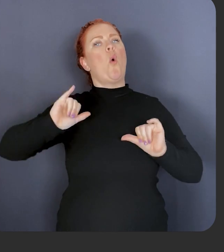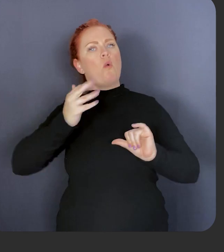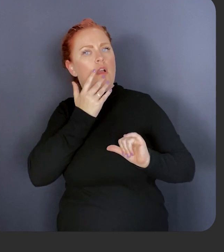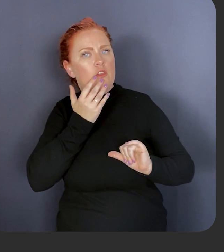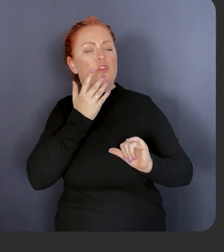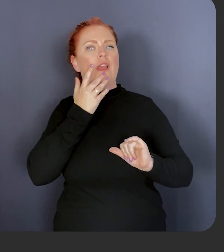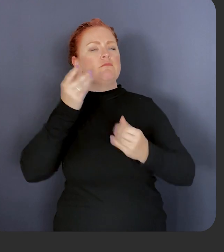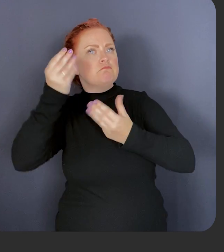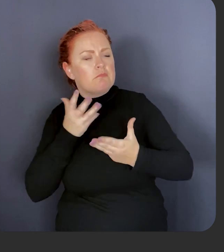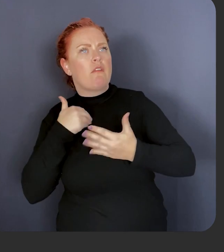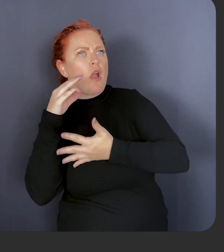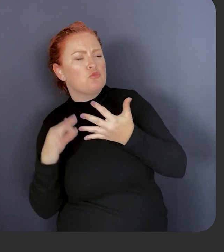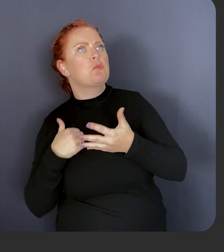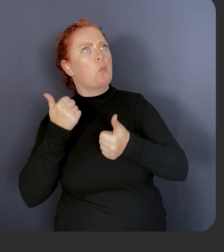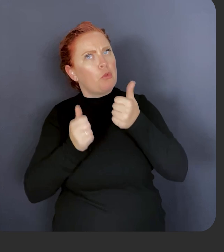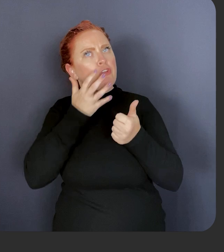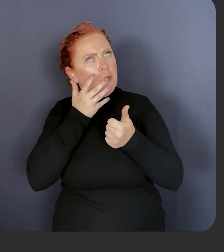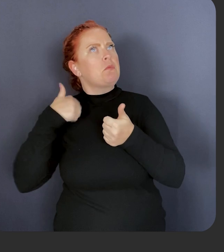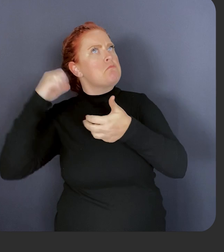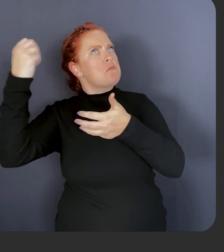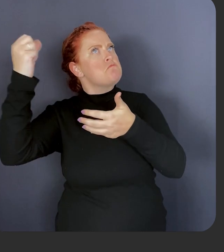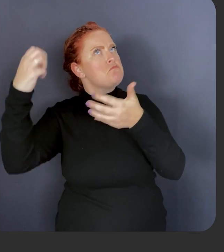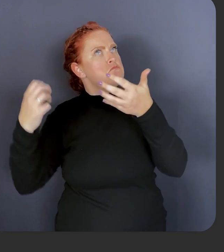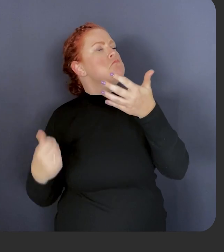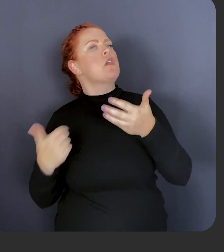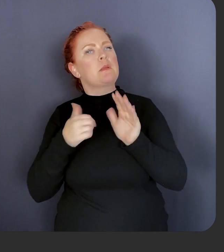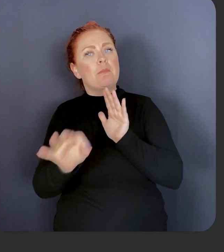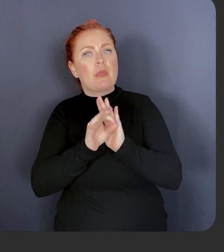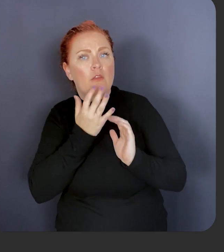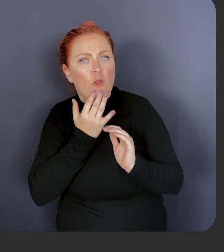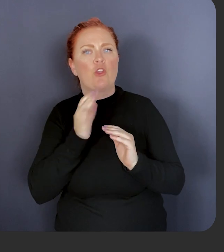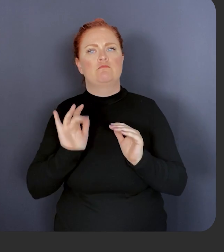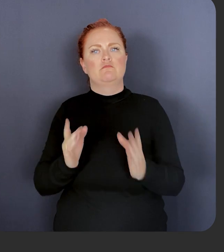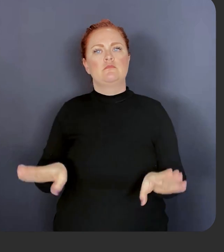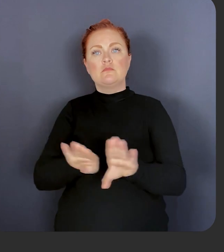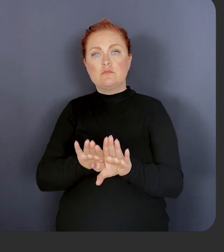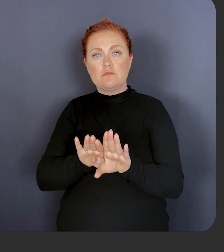and I was told what I was selecting, the dumpling color. And then I was able to apply the color and exit.